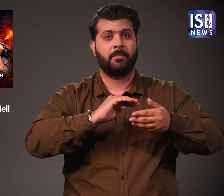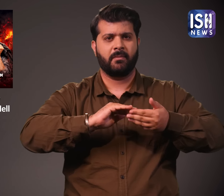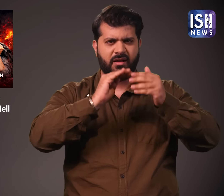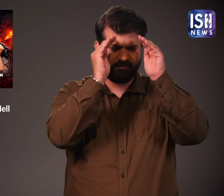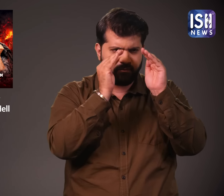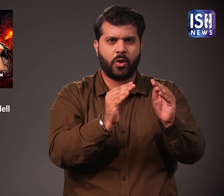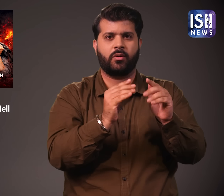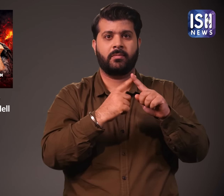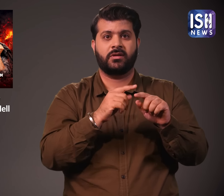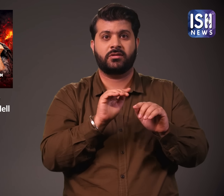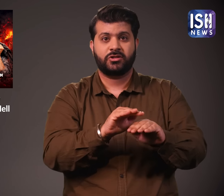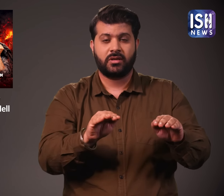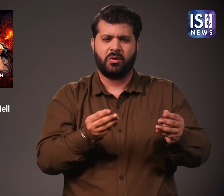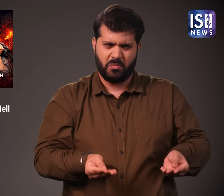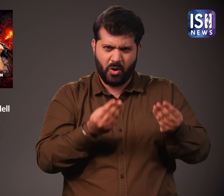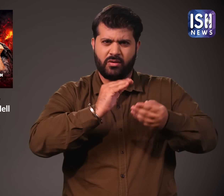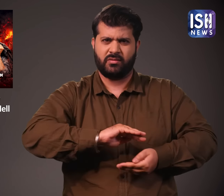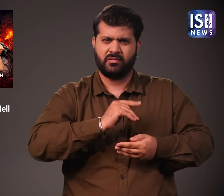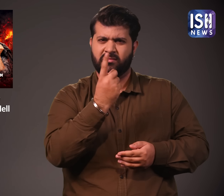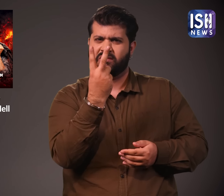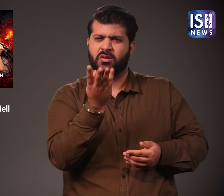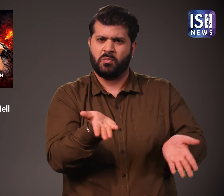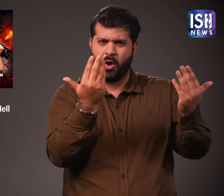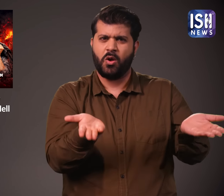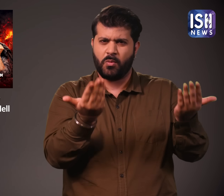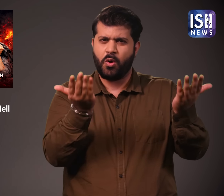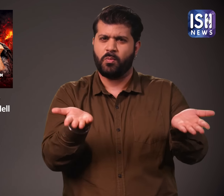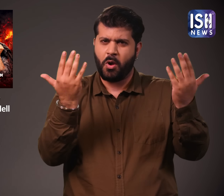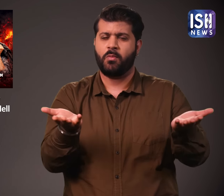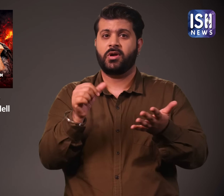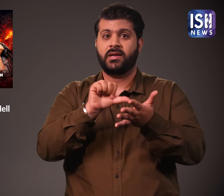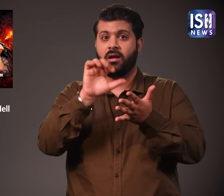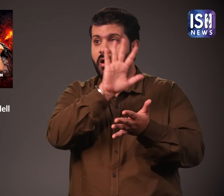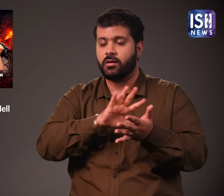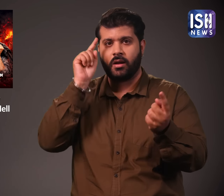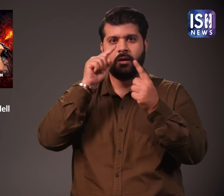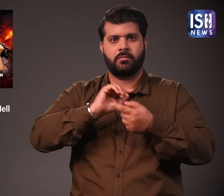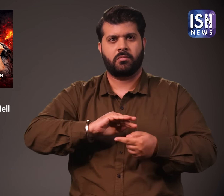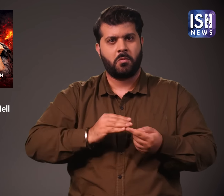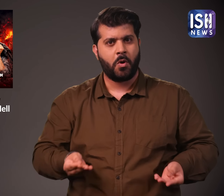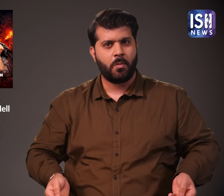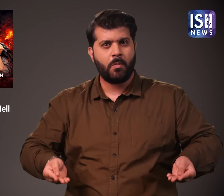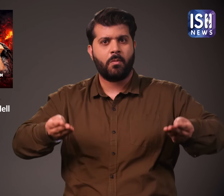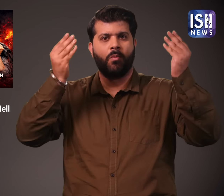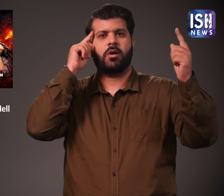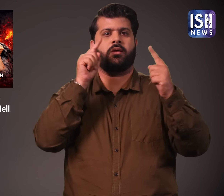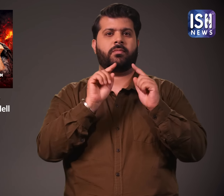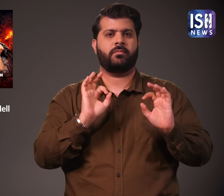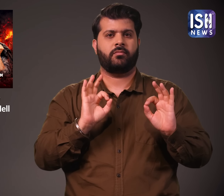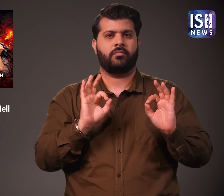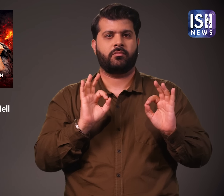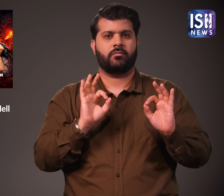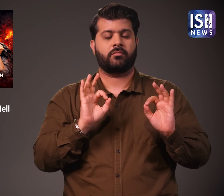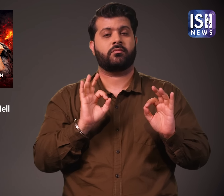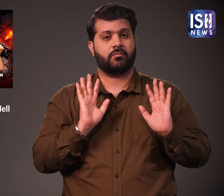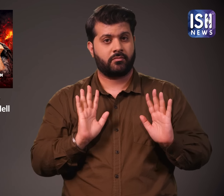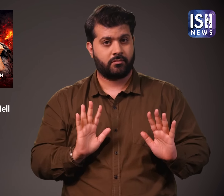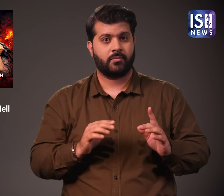focus on marriage, and have more children. The aim was to increase the national birth rate.